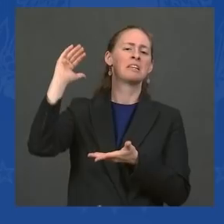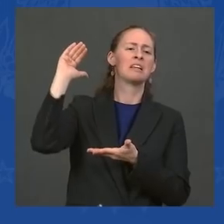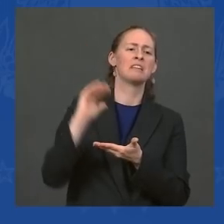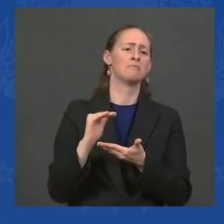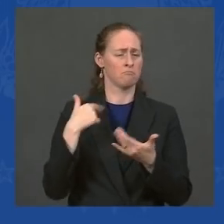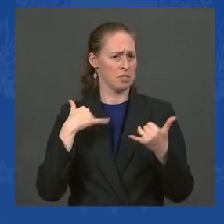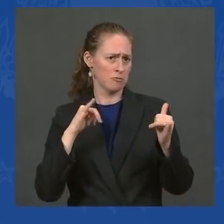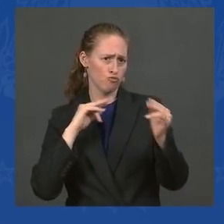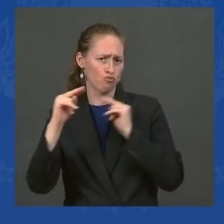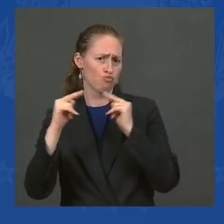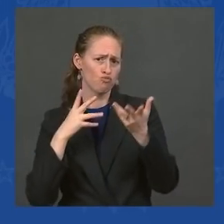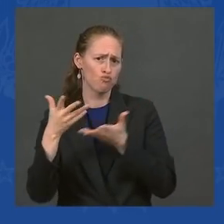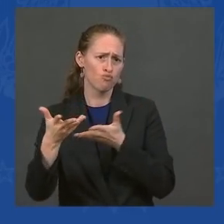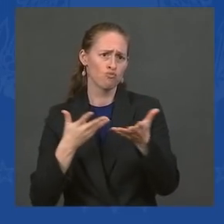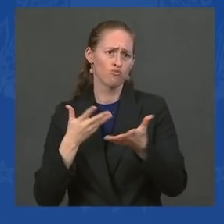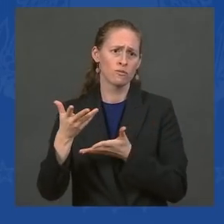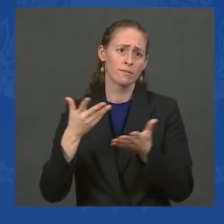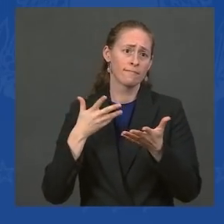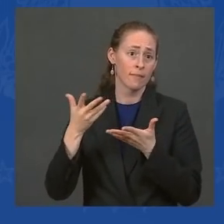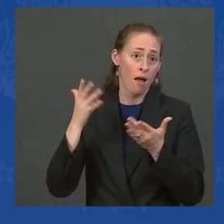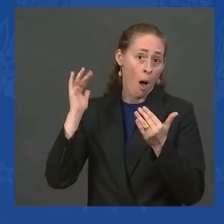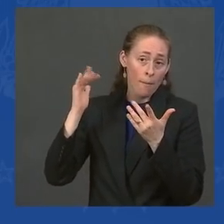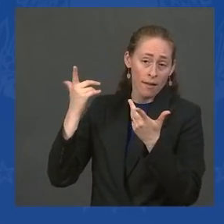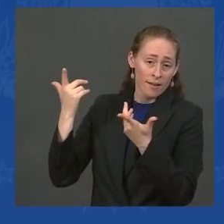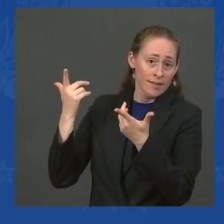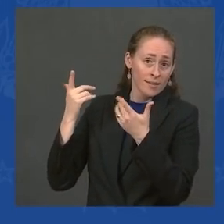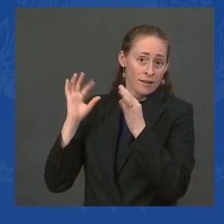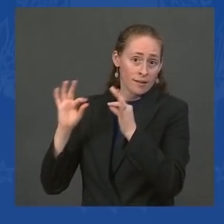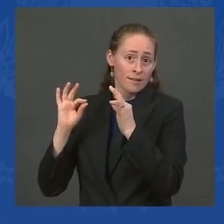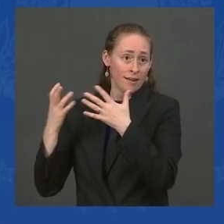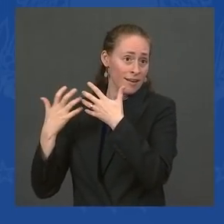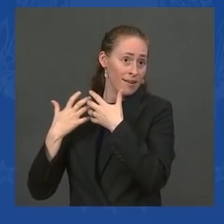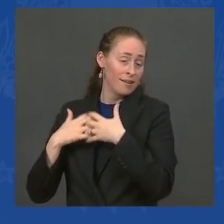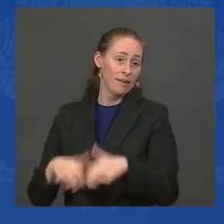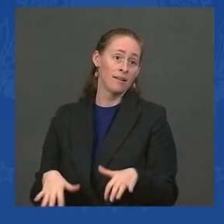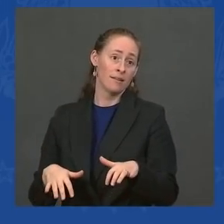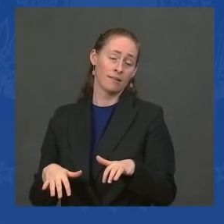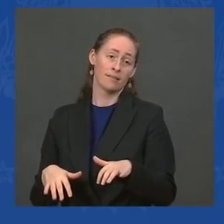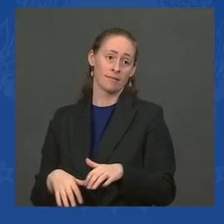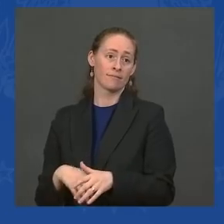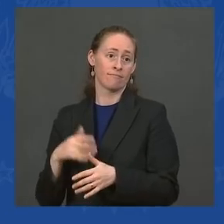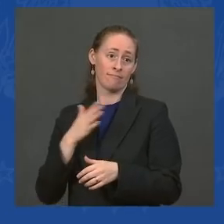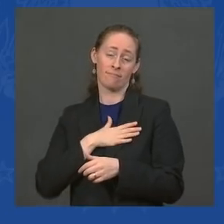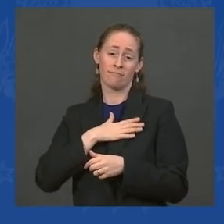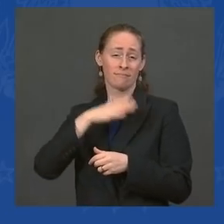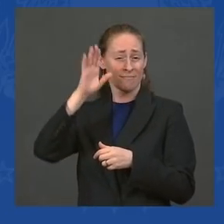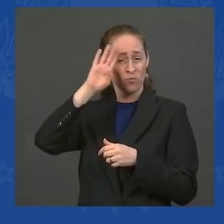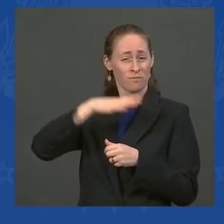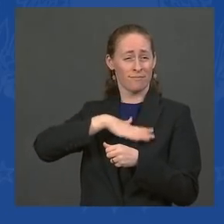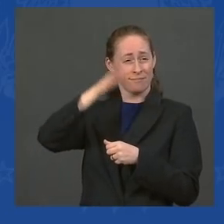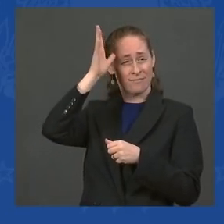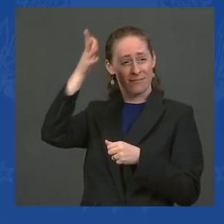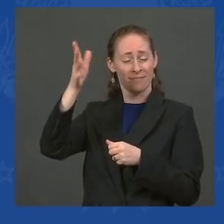"with the grace of God and the goodwill of the neighbors and the crick not rising," as my Grandpop would say. But -- but all kidding aside,